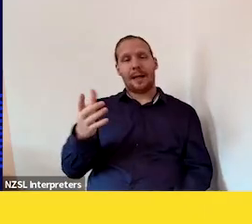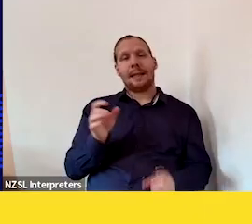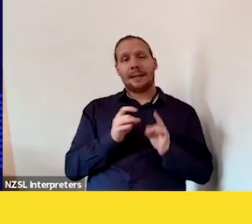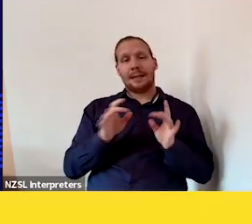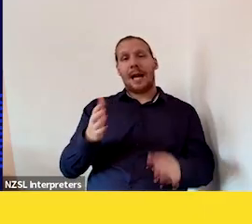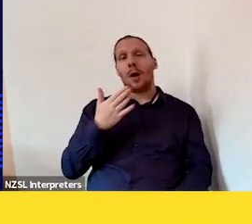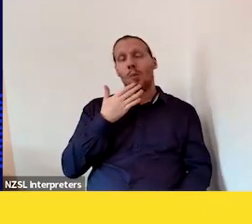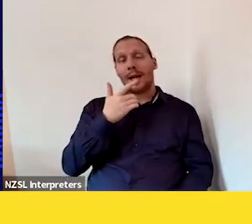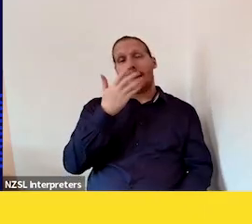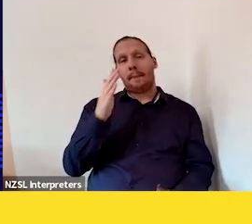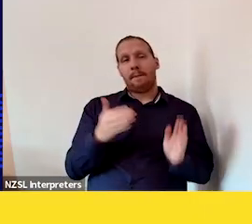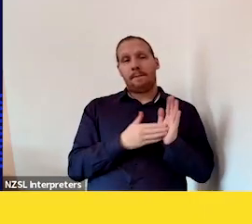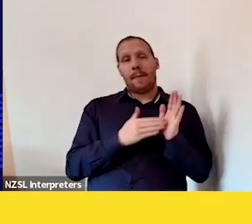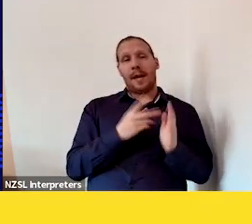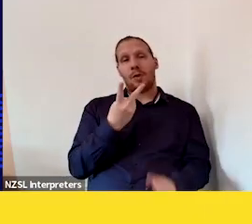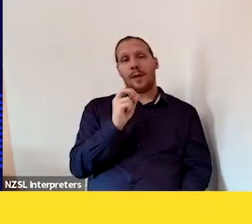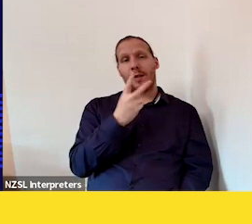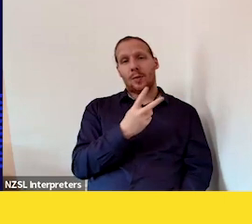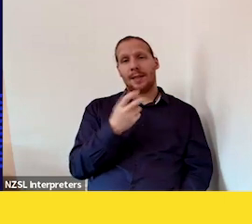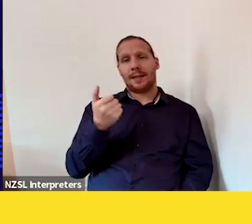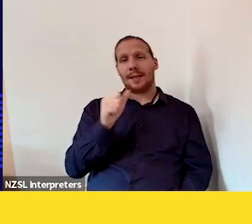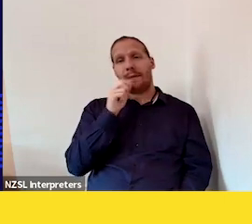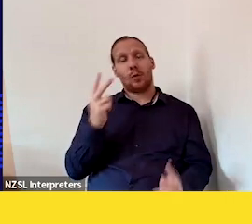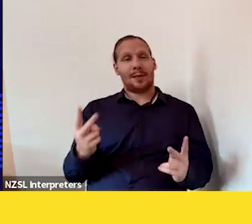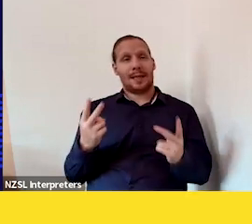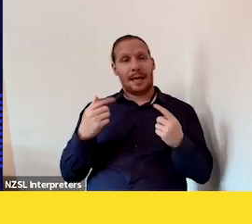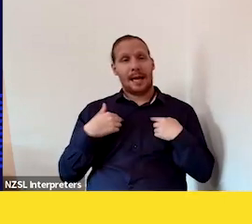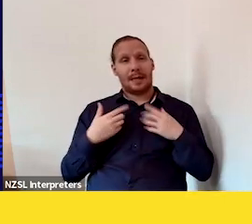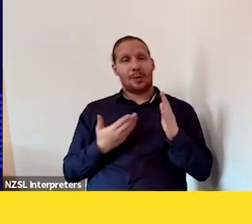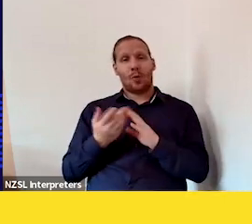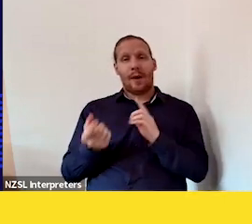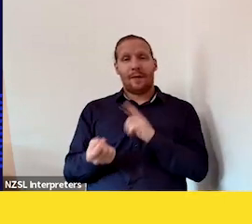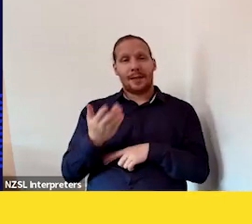So if you see our field team out there at events, please do stop and say hello.